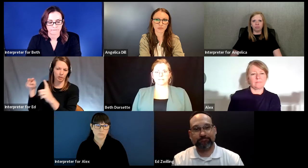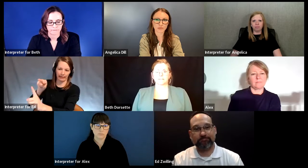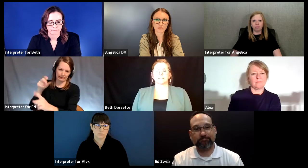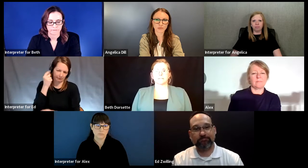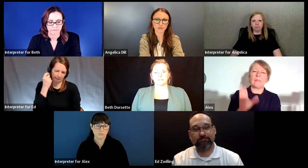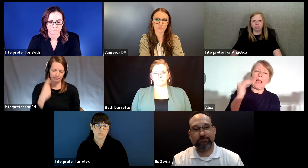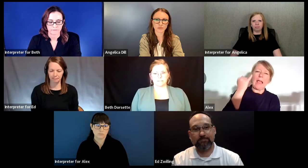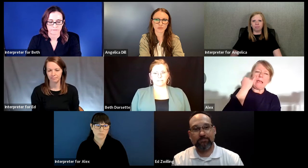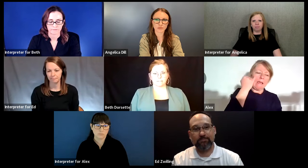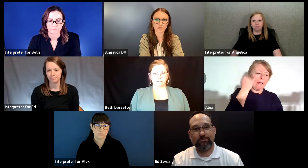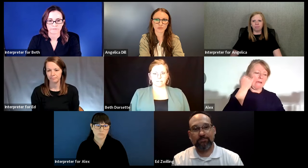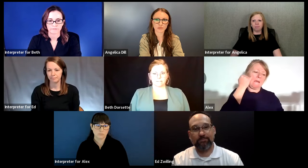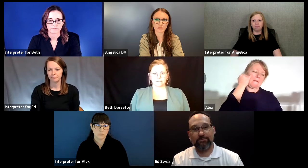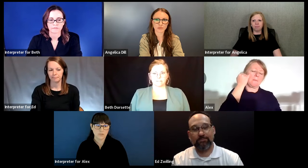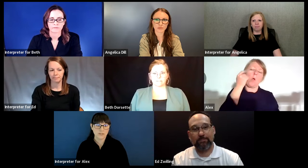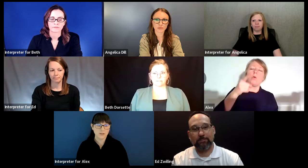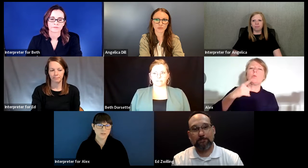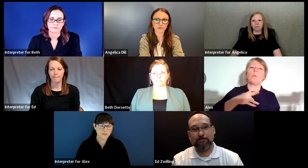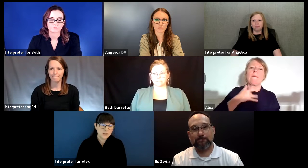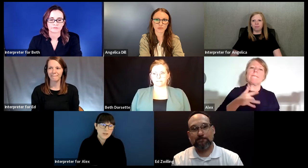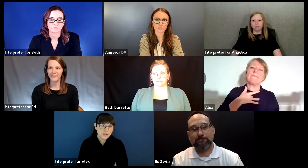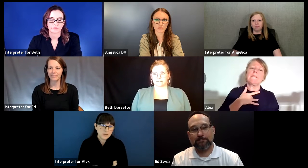It does.